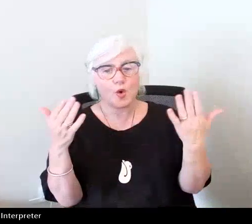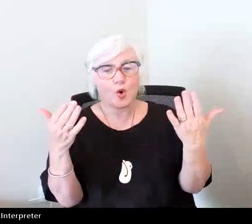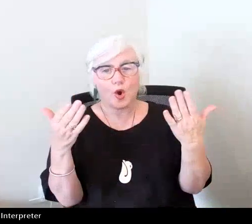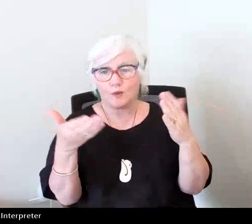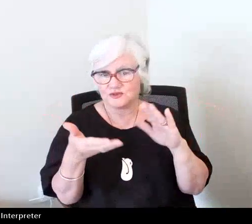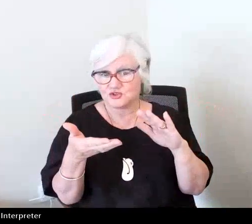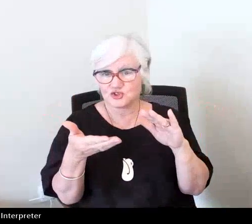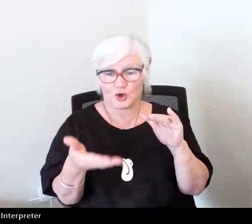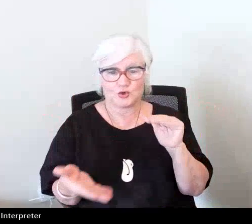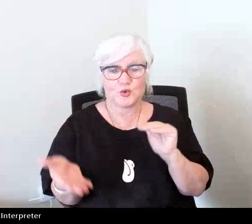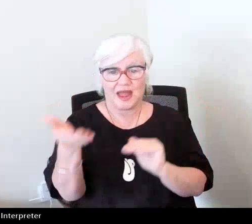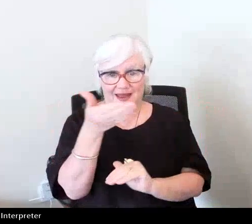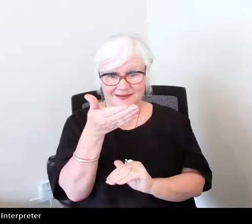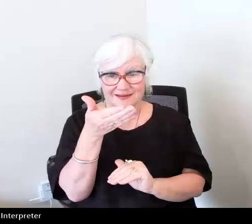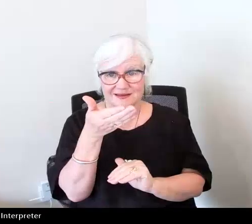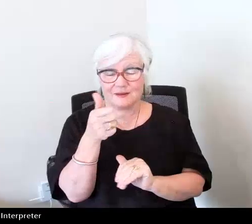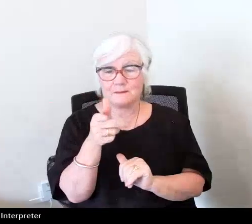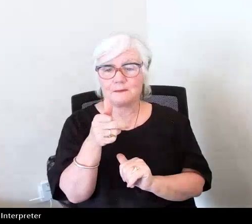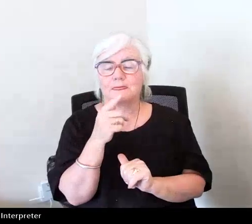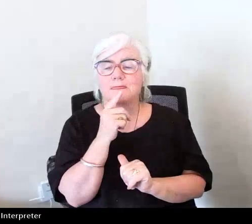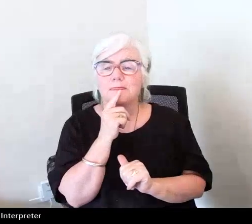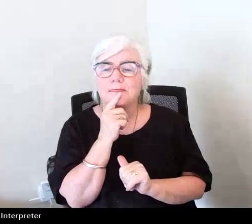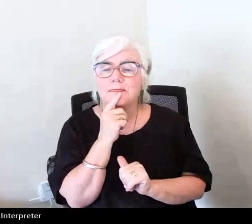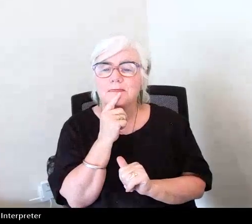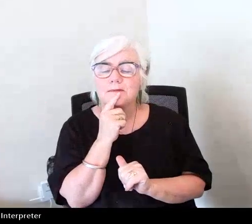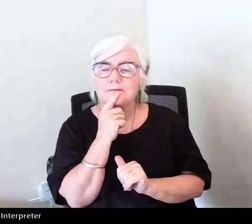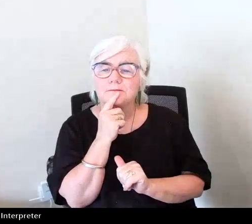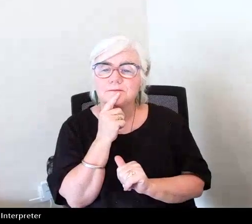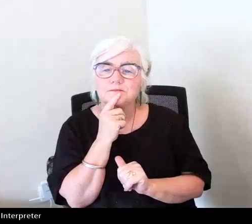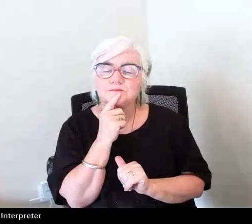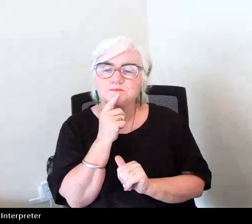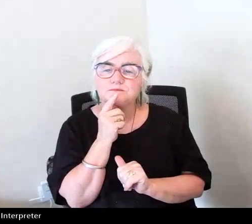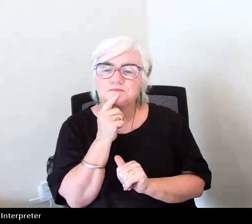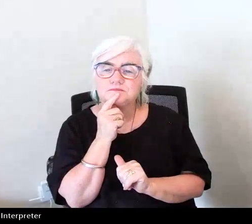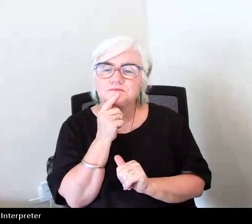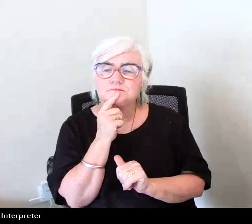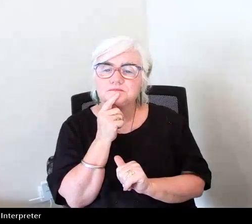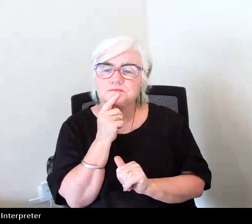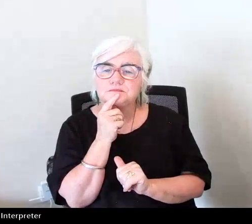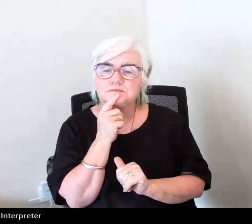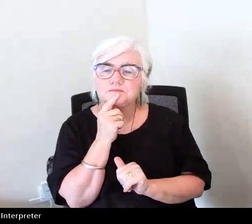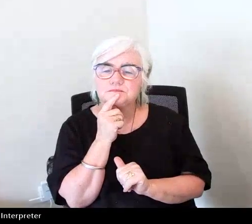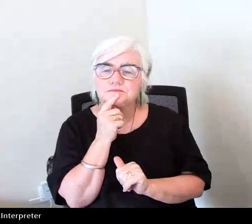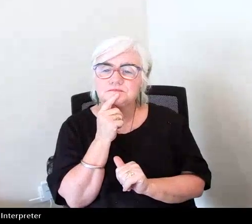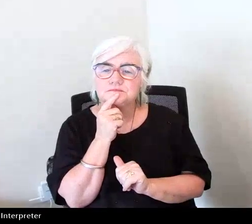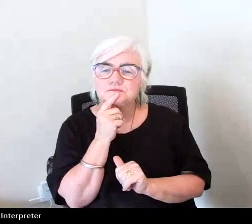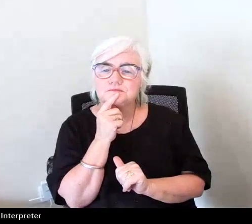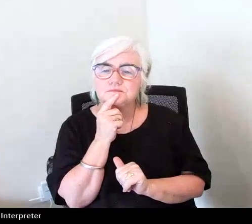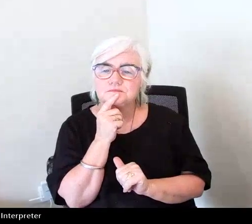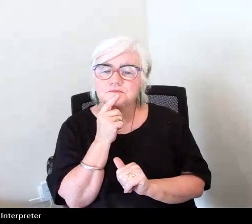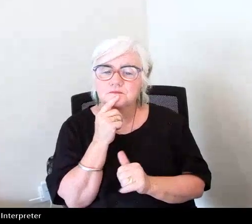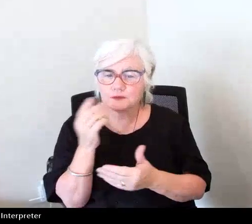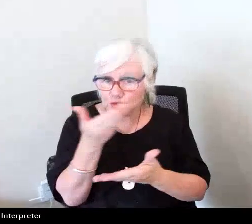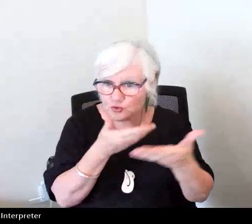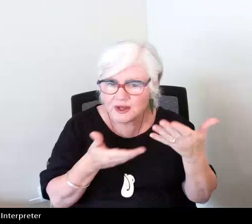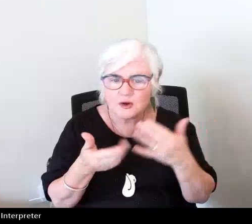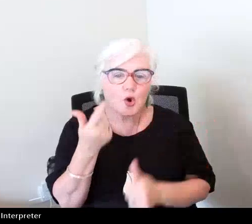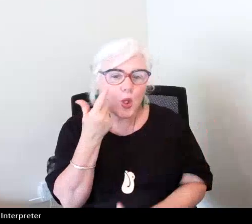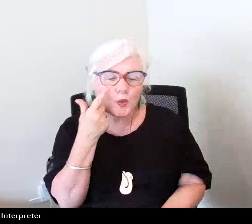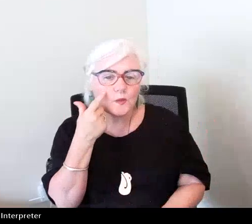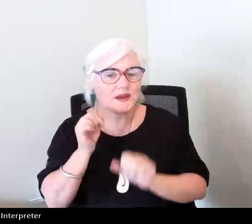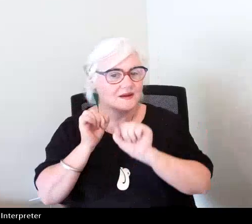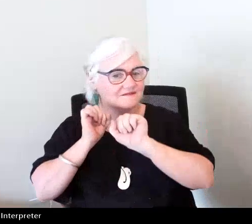that answer. You know, we've been talking here what to look out for when we go to our visits.